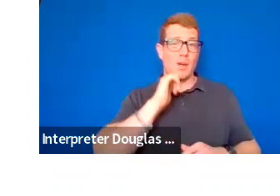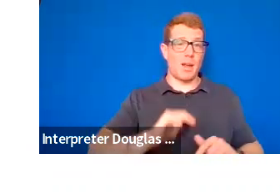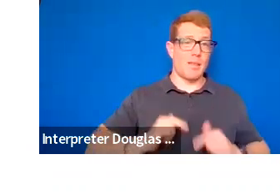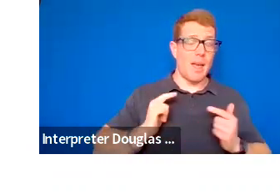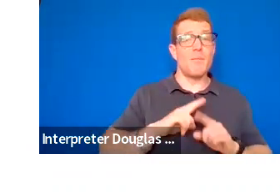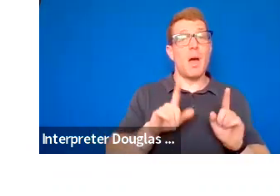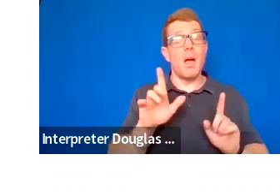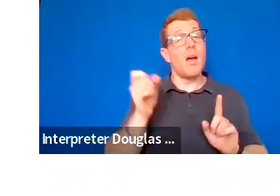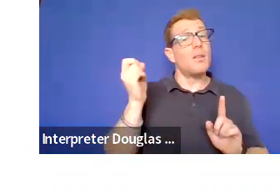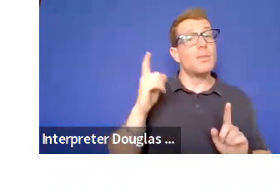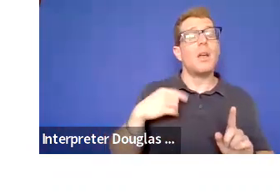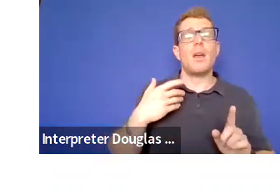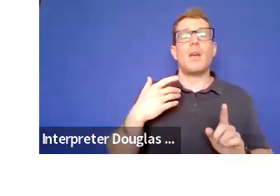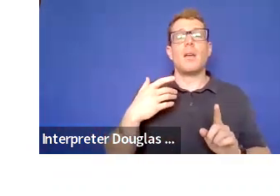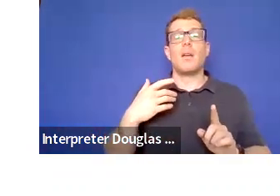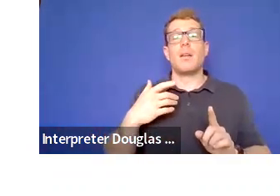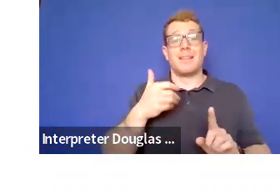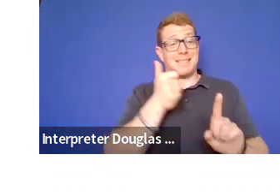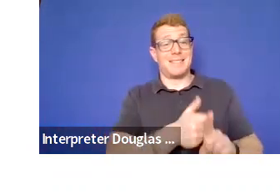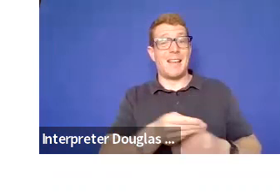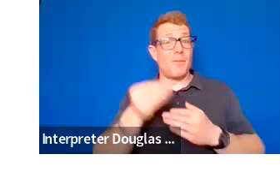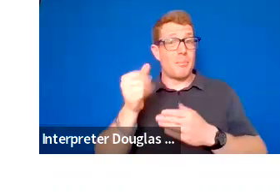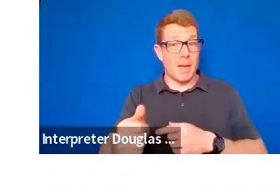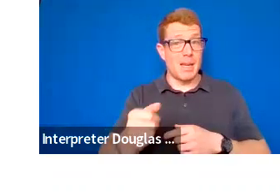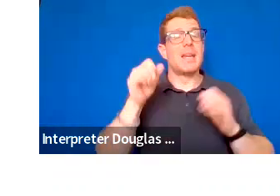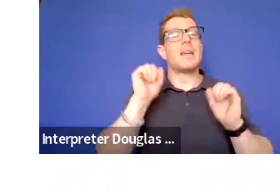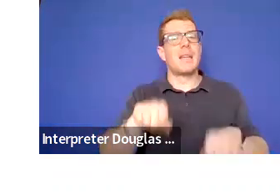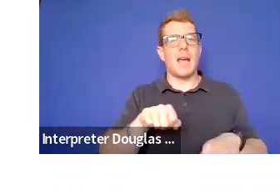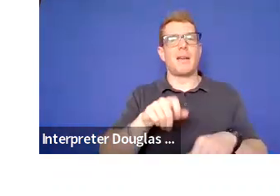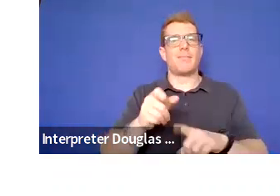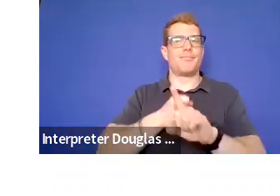The employment that he does, or that he's engaged in.